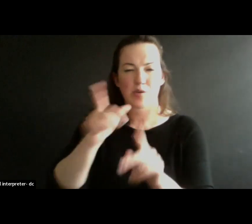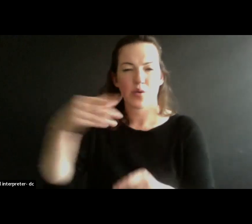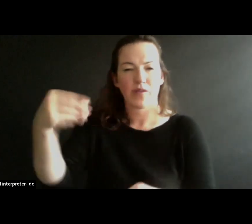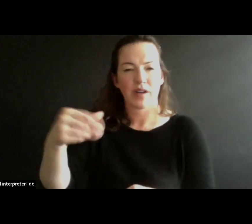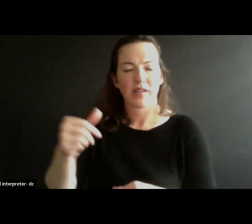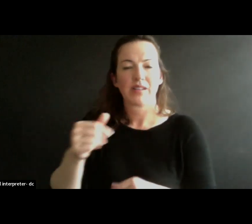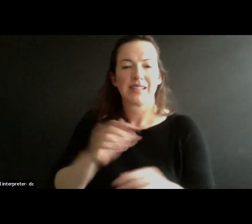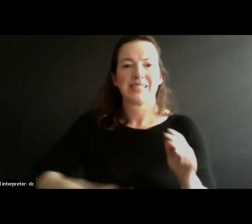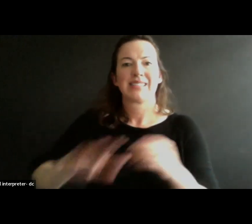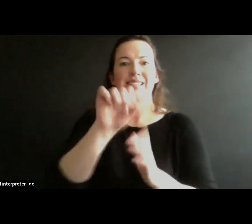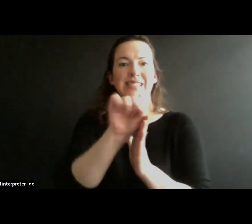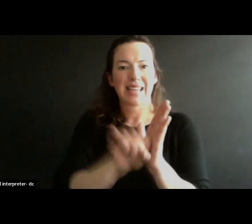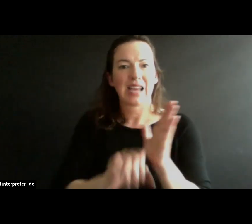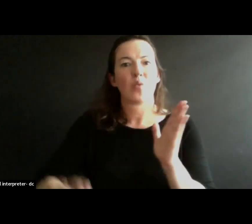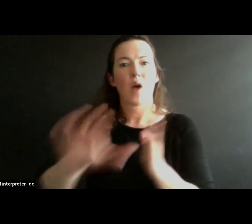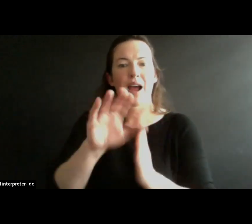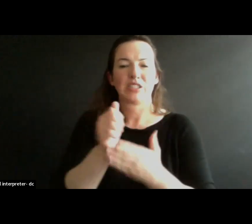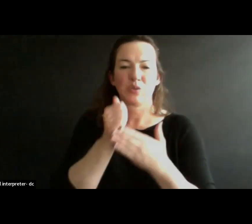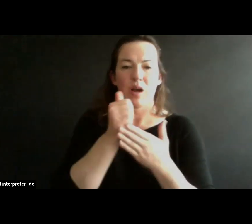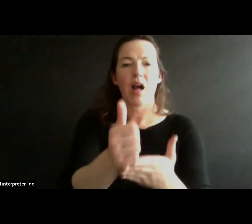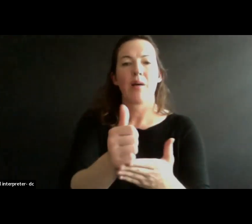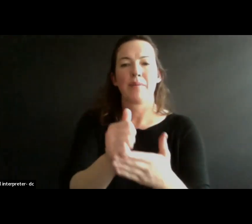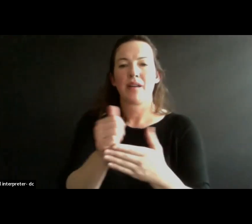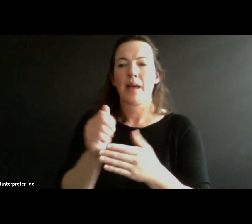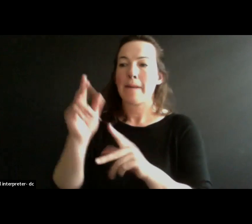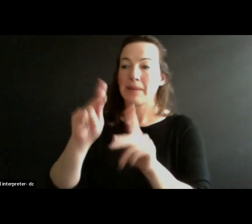table to help philanthropy understand how they can engage, maybe differently, and more